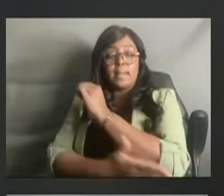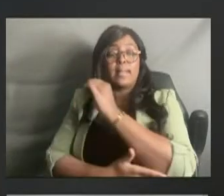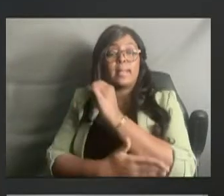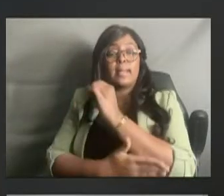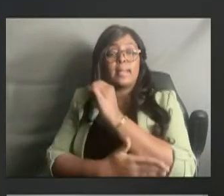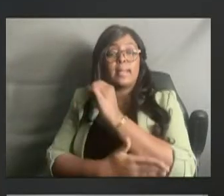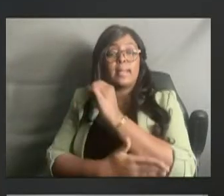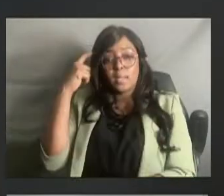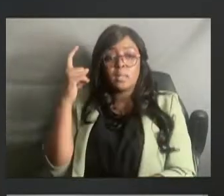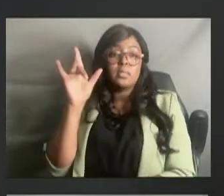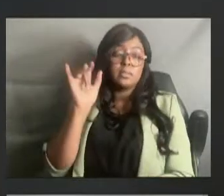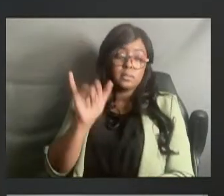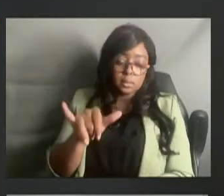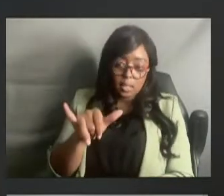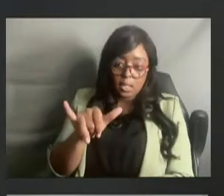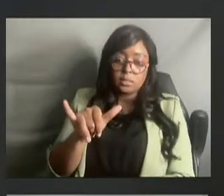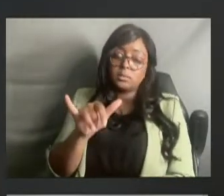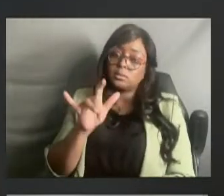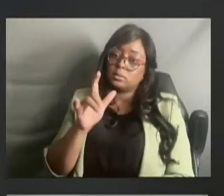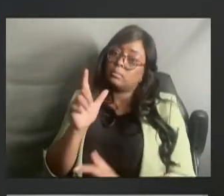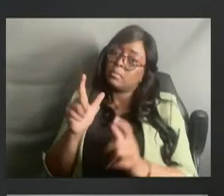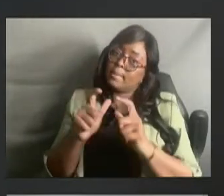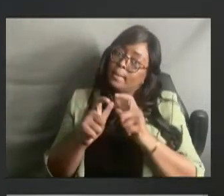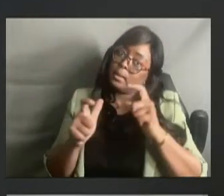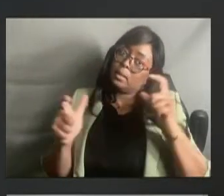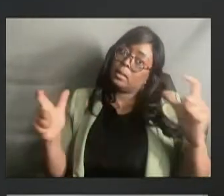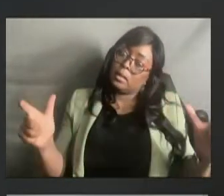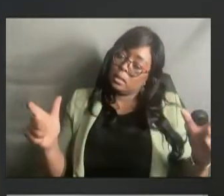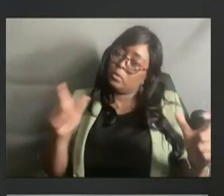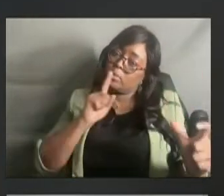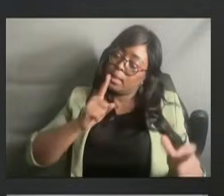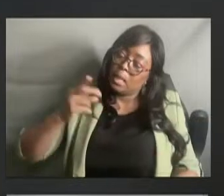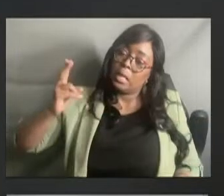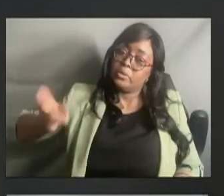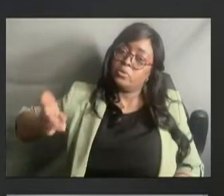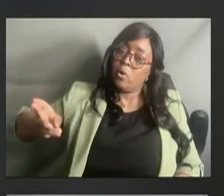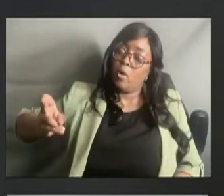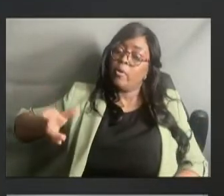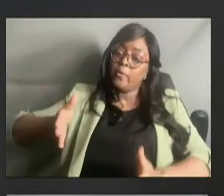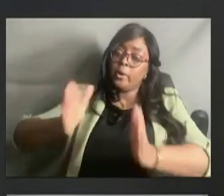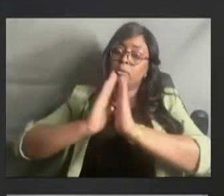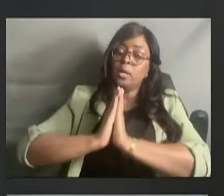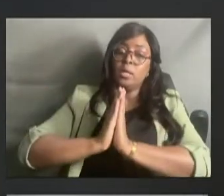of that 296. We're going to request from our county